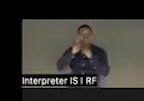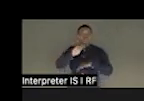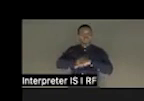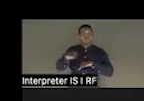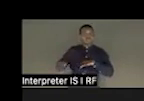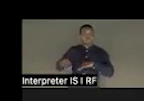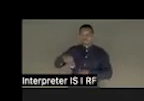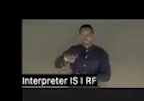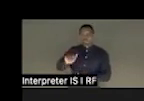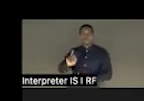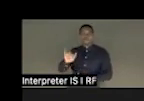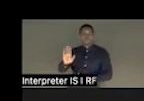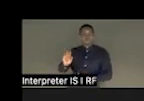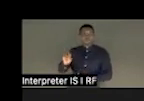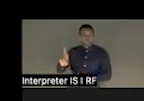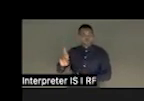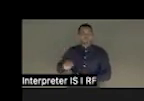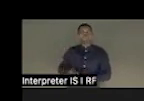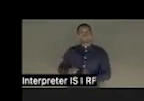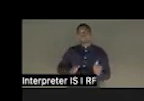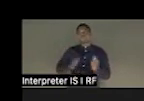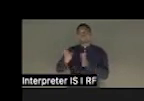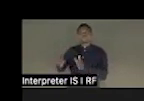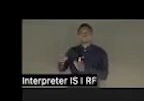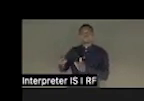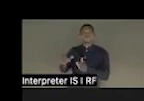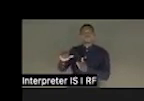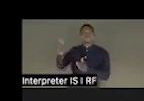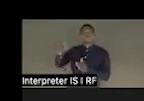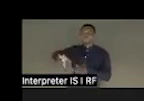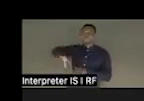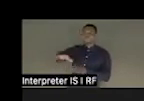de Madrid, which is the Technical University of Madrid from Spain.